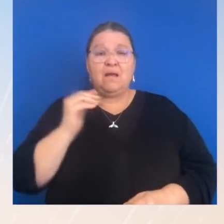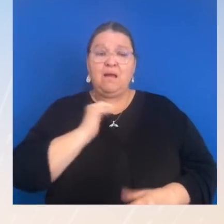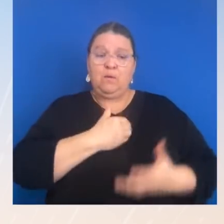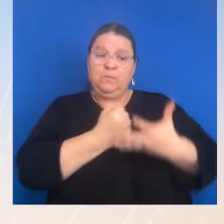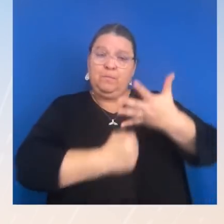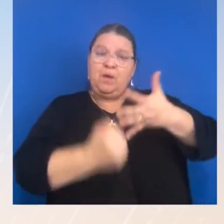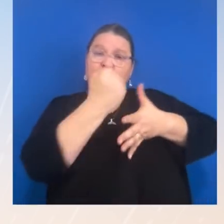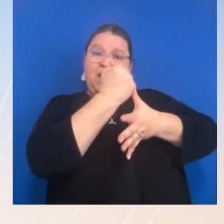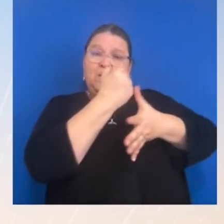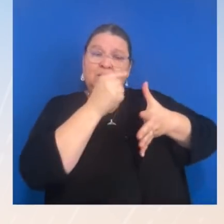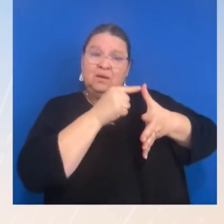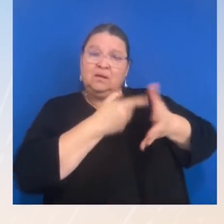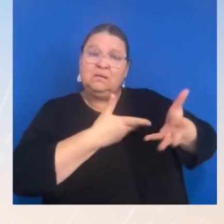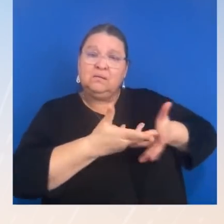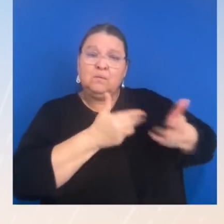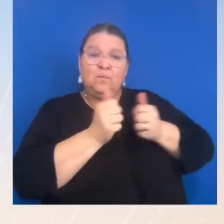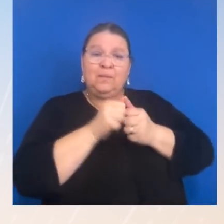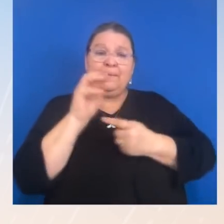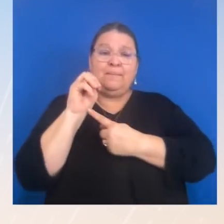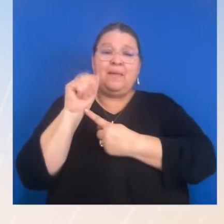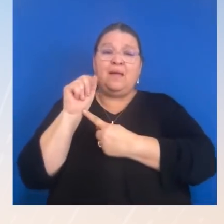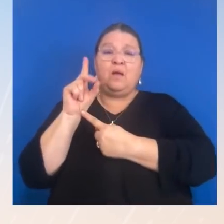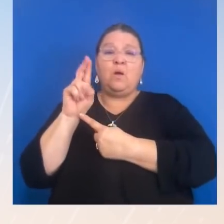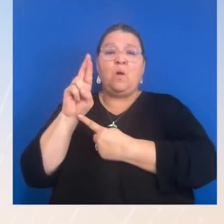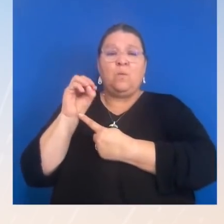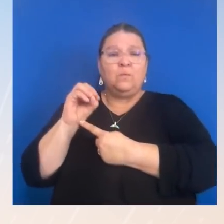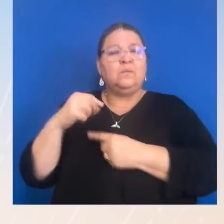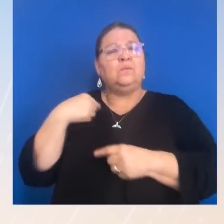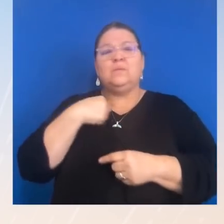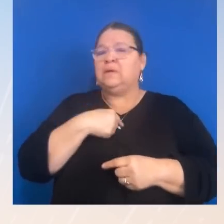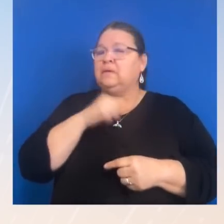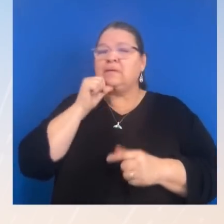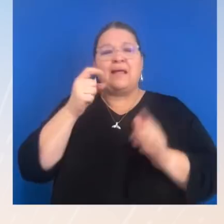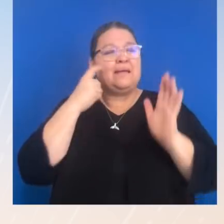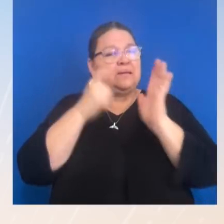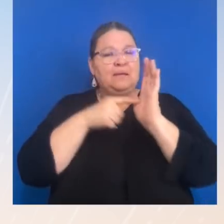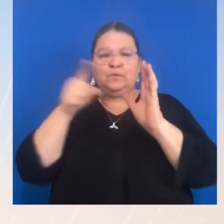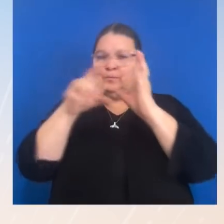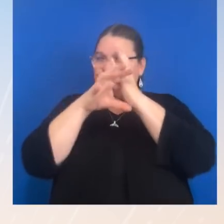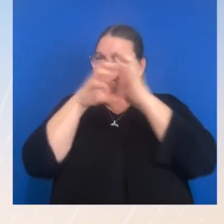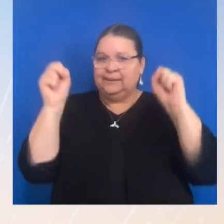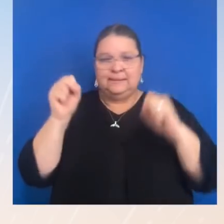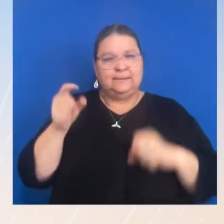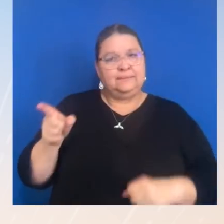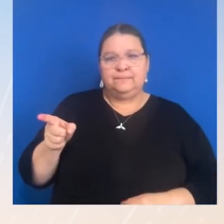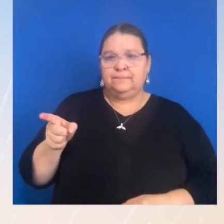There is not -- so as you're all assessing -- The Press: It had nothing to do with energy? Ms. Psaki: There are a range of topics that we discussed.